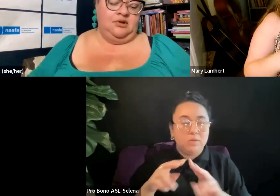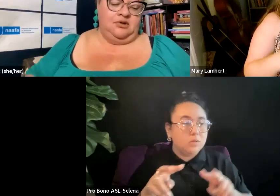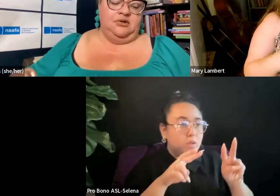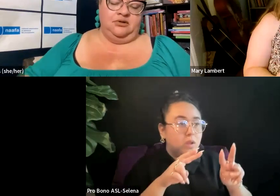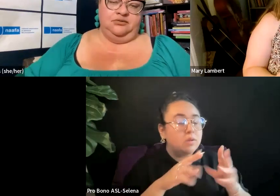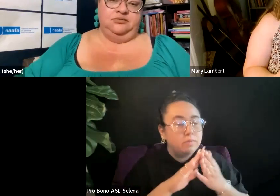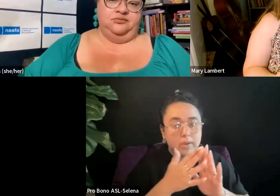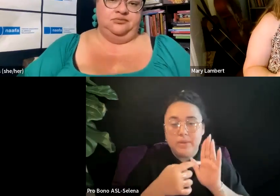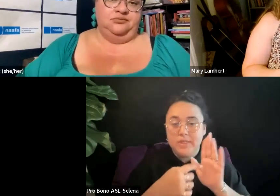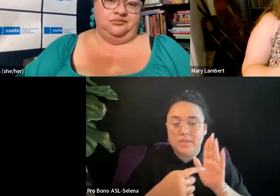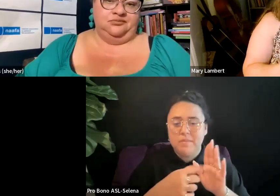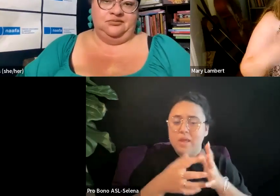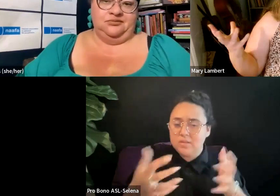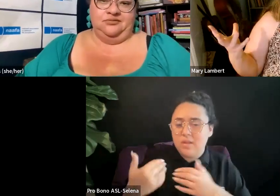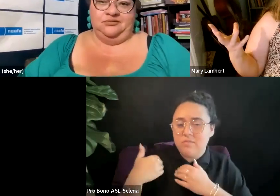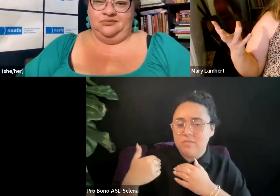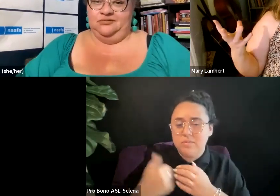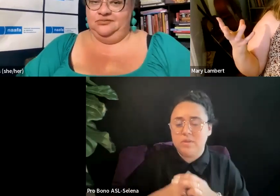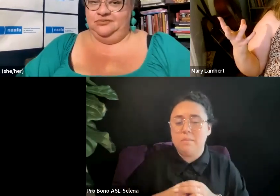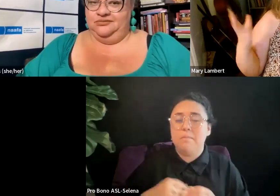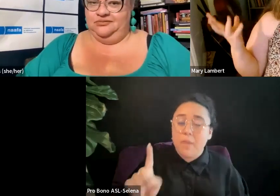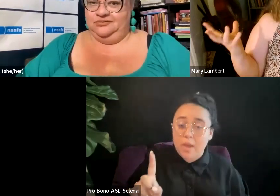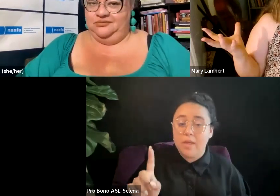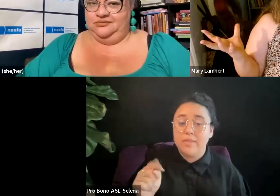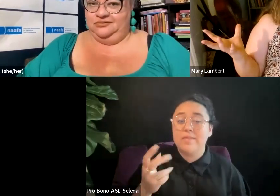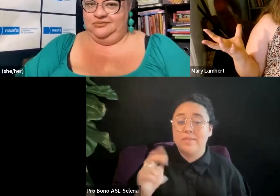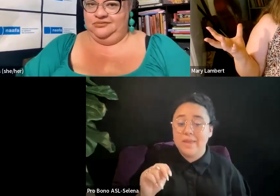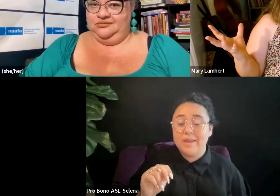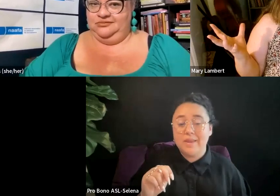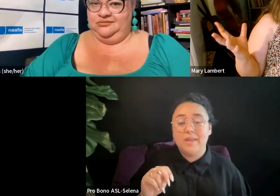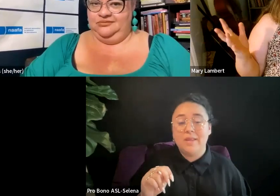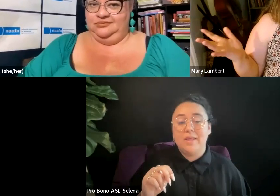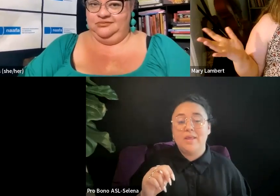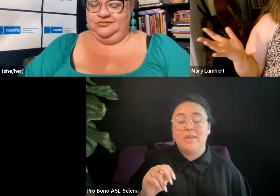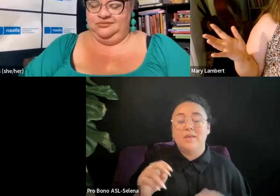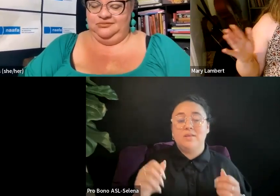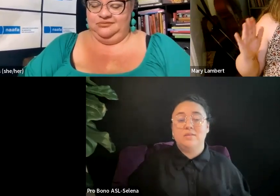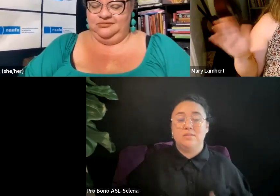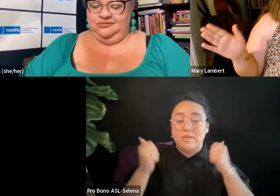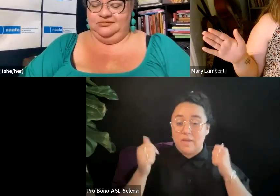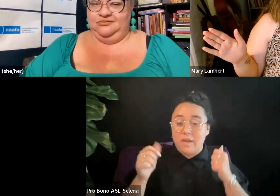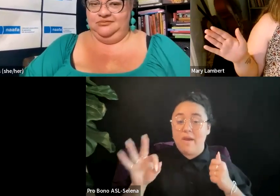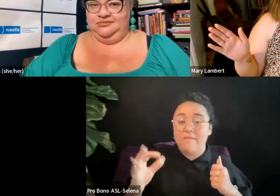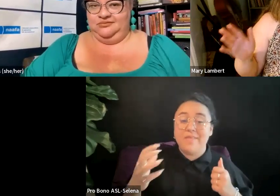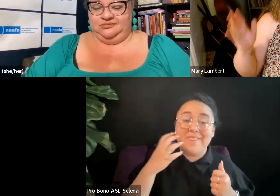And that's a lot to carry. But then, like survival of the fittest just came out with Michelle Boutella was like one of my favorites.